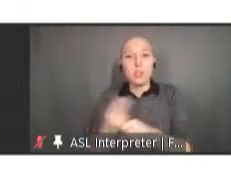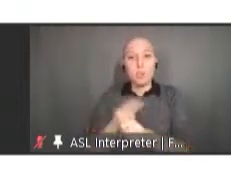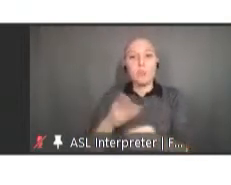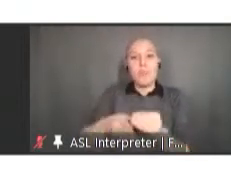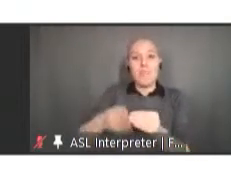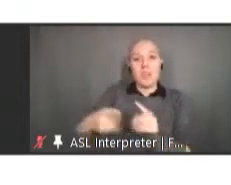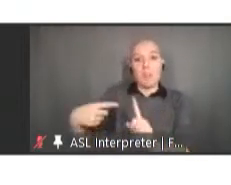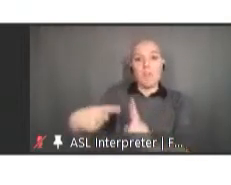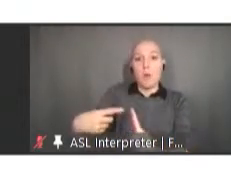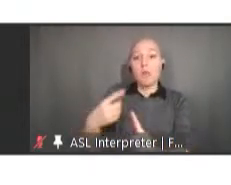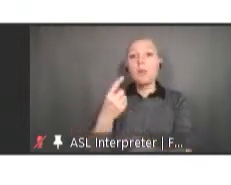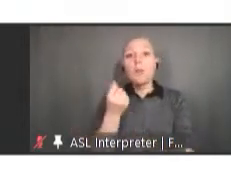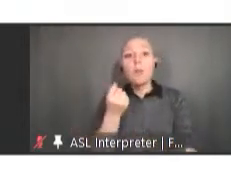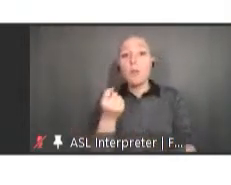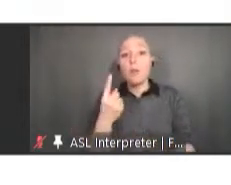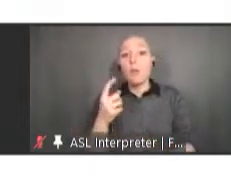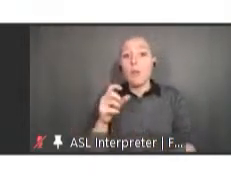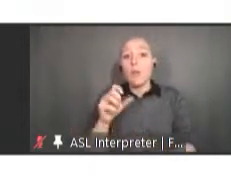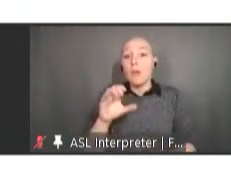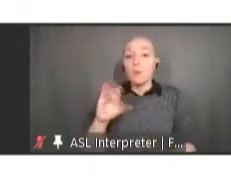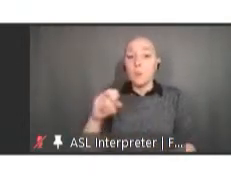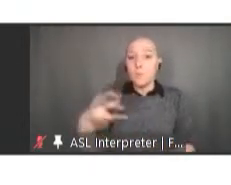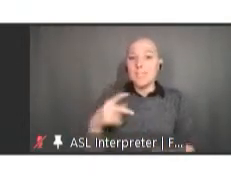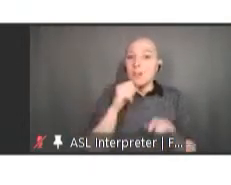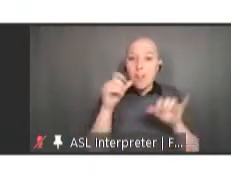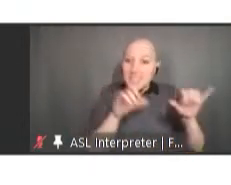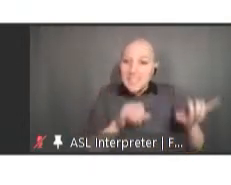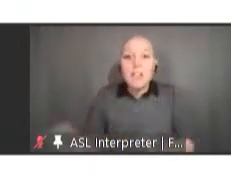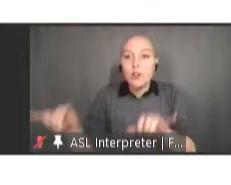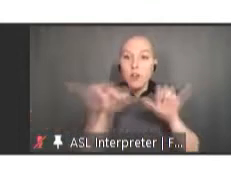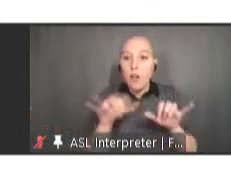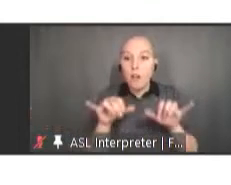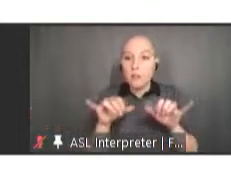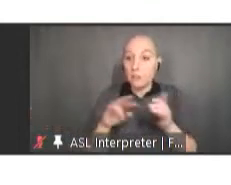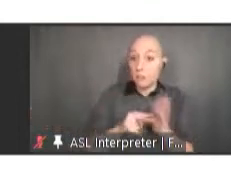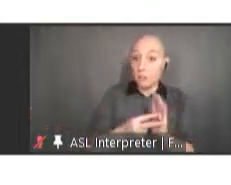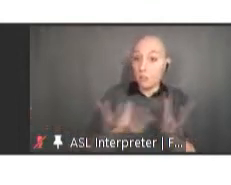trials. Many of the trials are not comparing apples to apples when it comes to serology data.